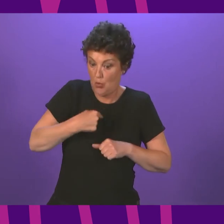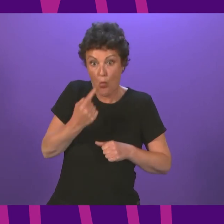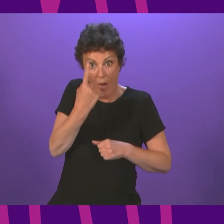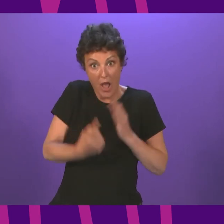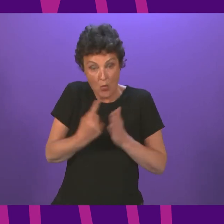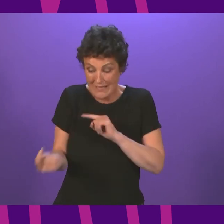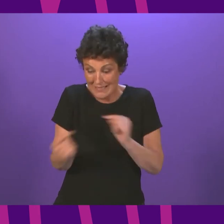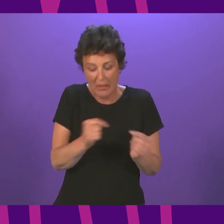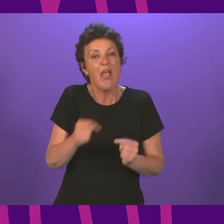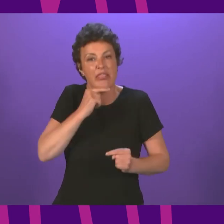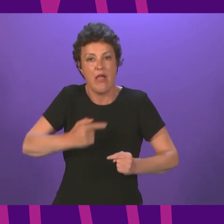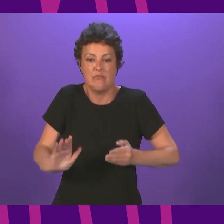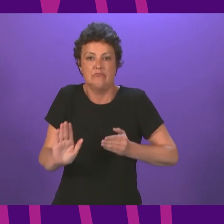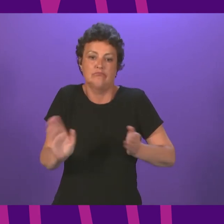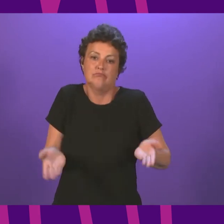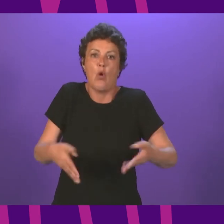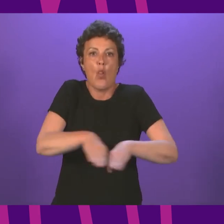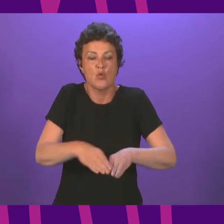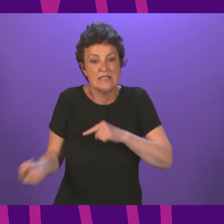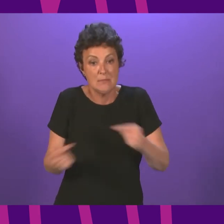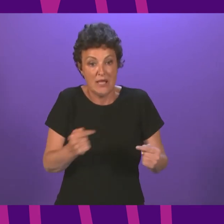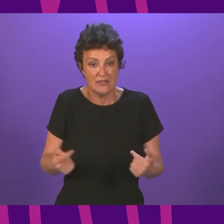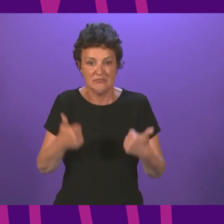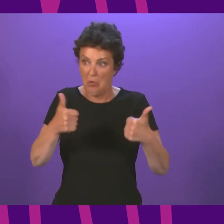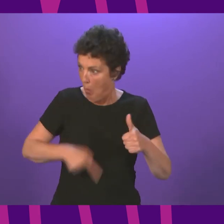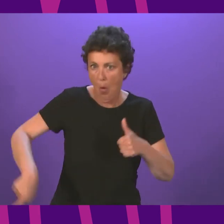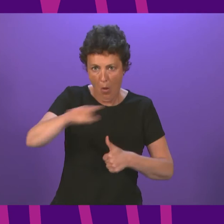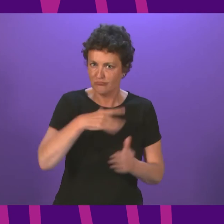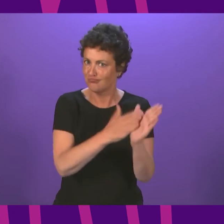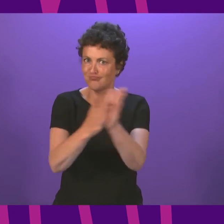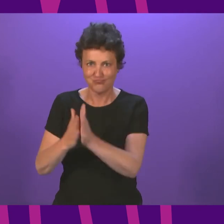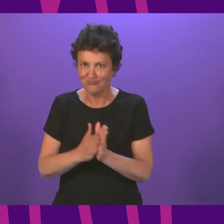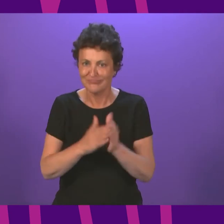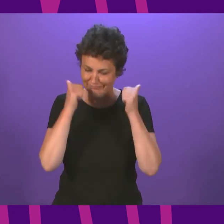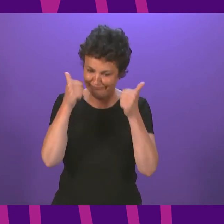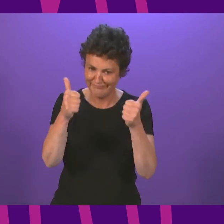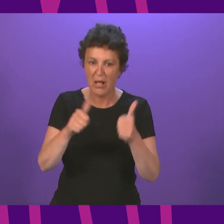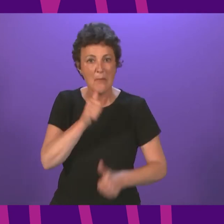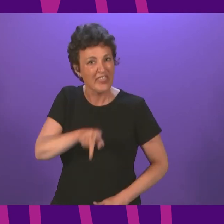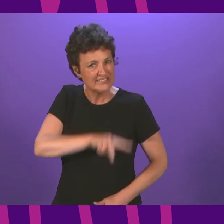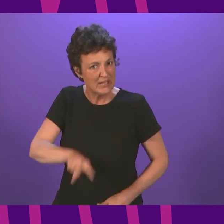tried to set out to Parliament a genuine, practical observation: that I wanted to make